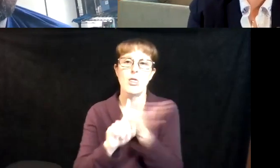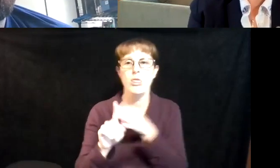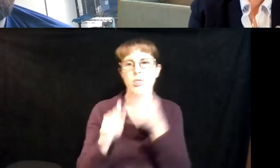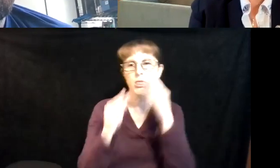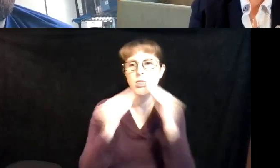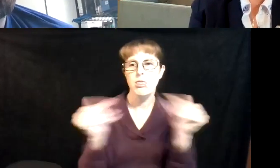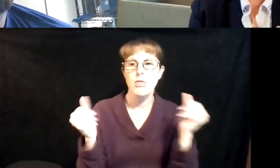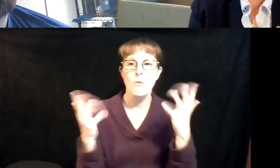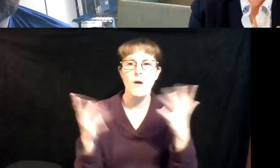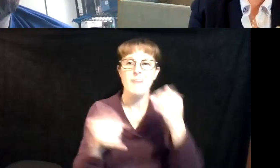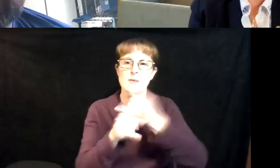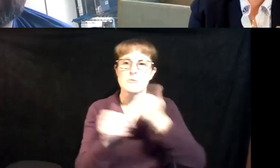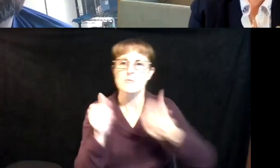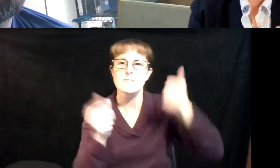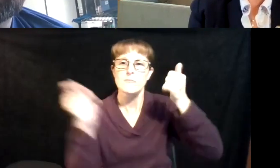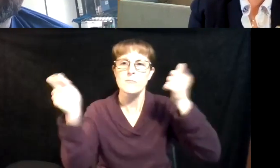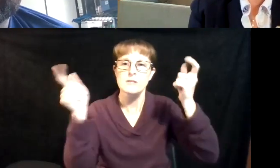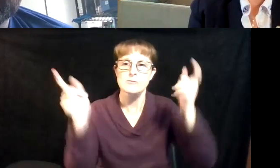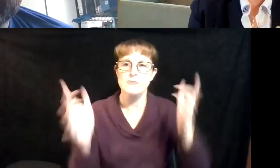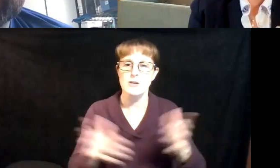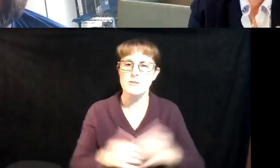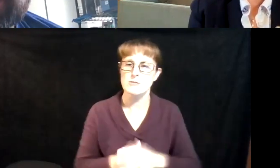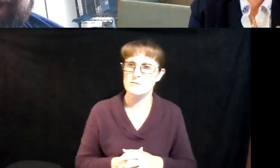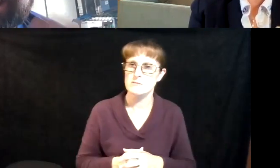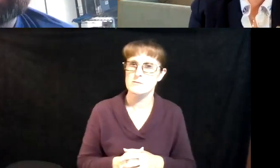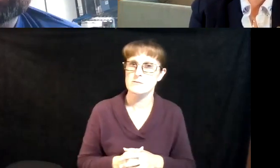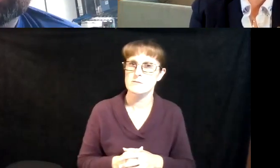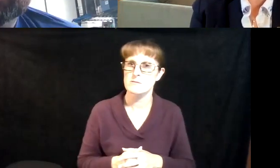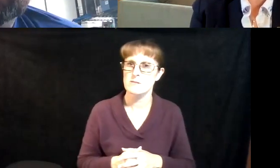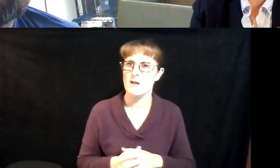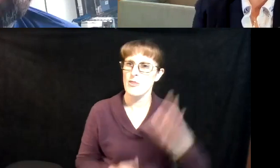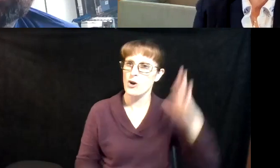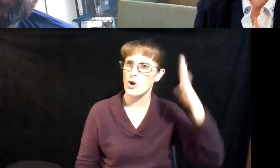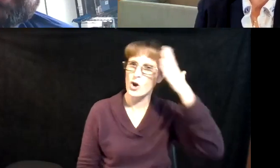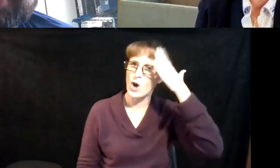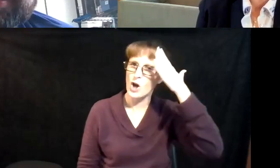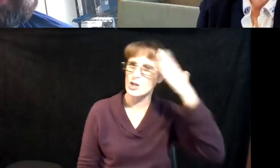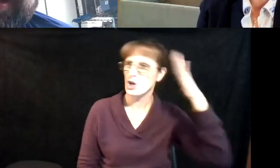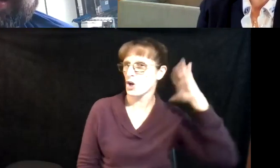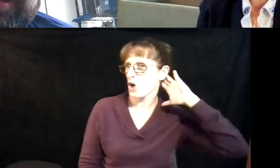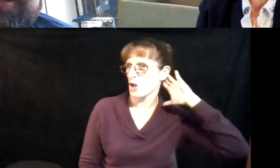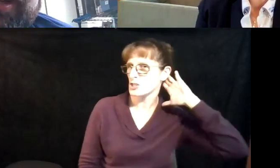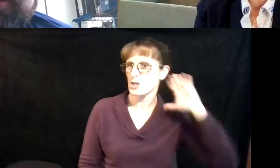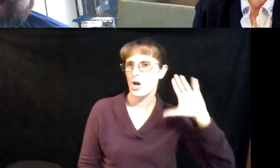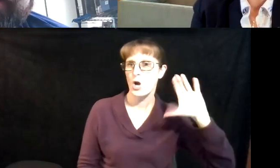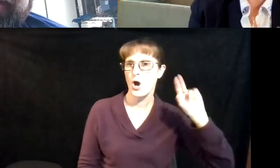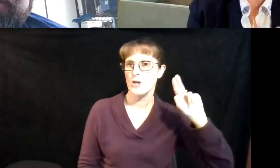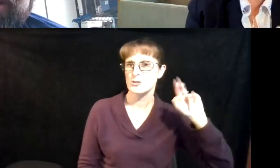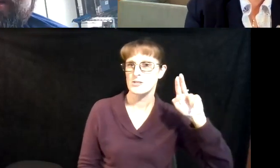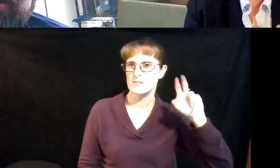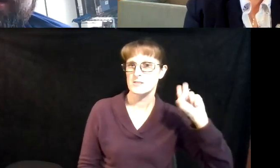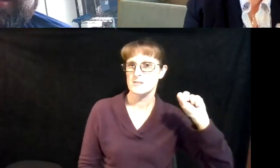Talk to me about the consciences of the people who have been defending the Judge Rotenberg Center